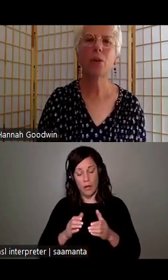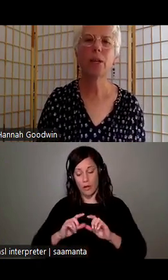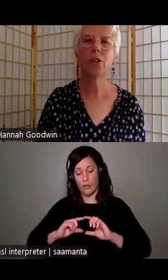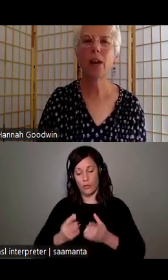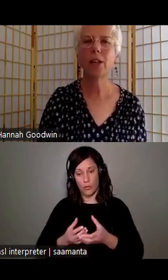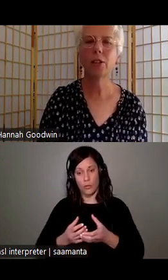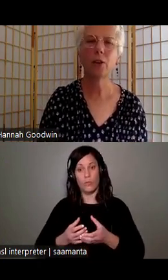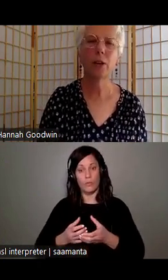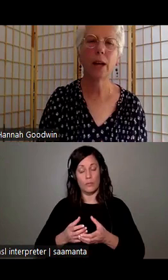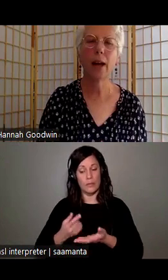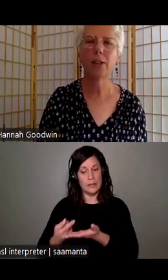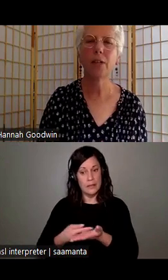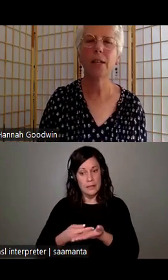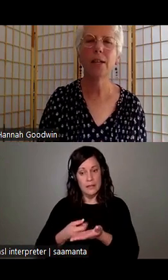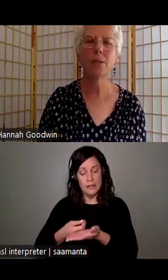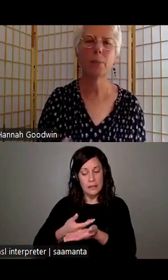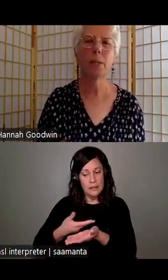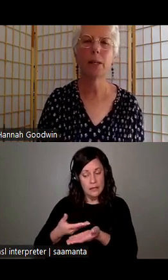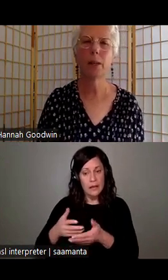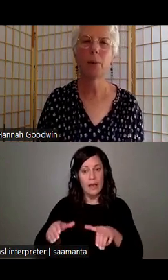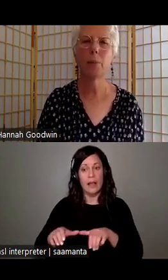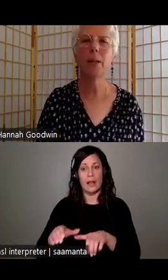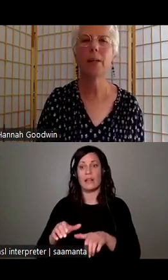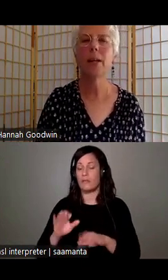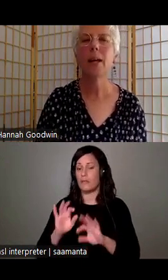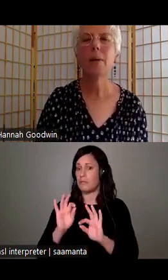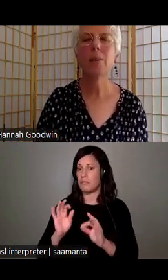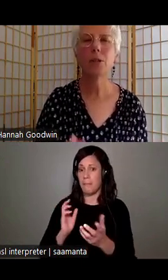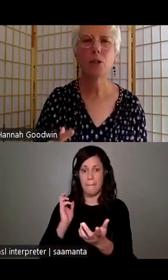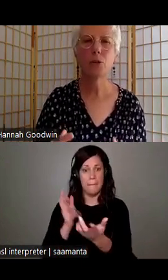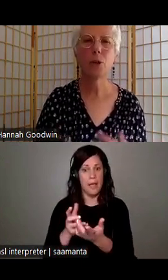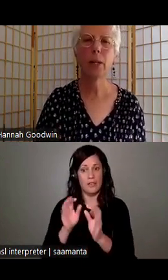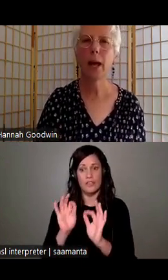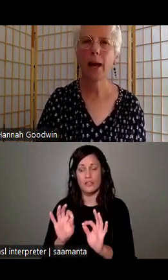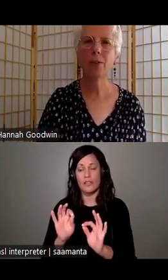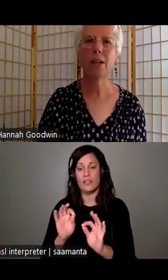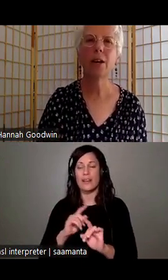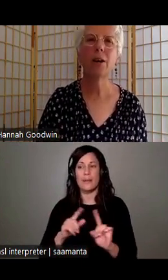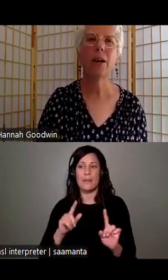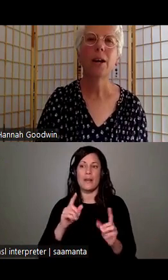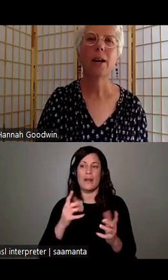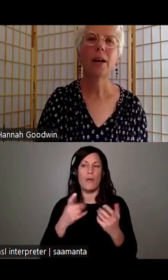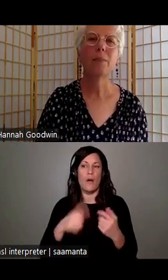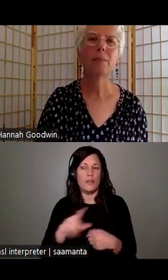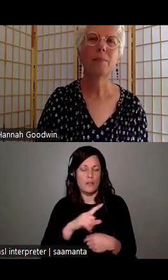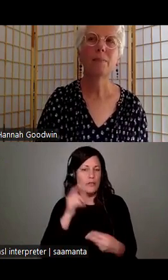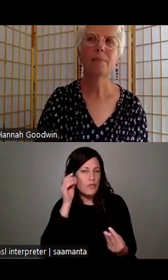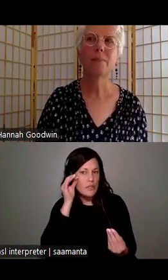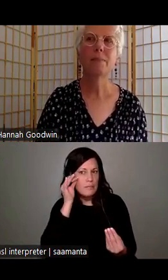or interaction or activity is completely appropriate, but I'm just throwing that out there for consideration.